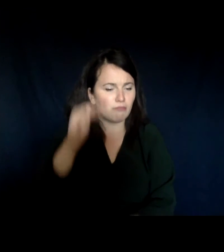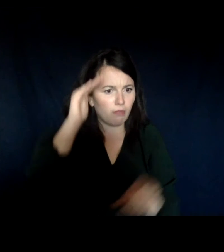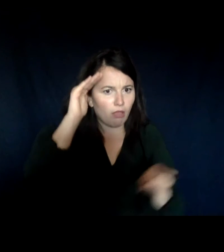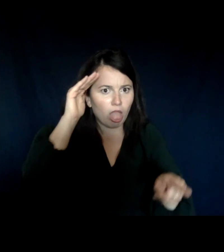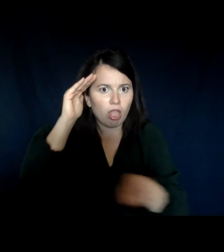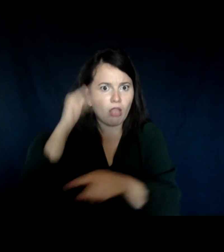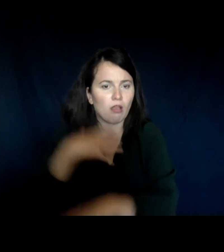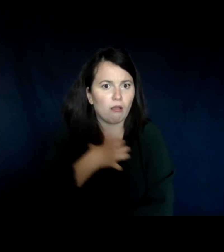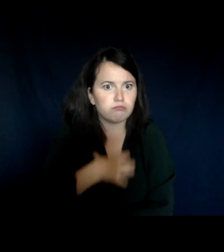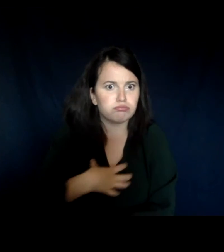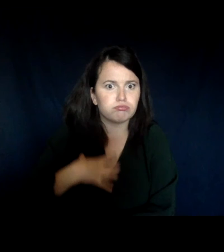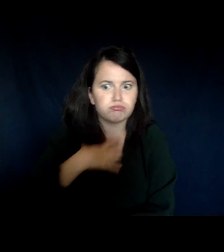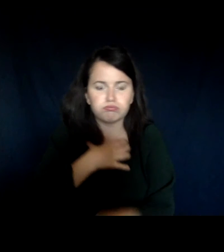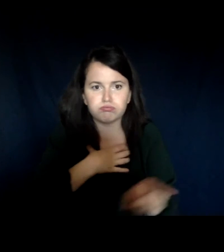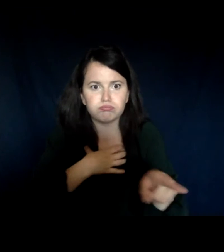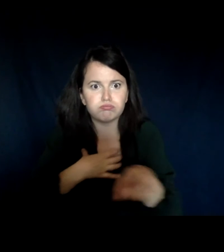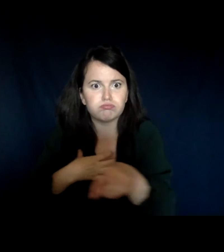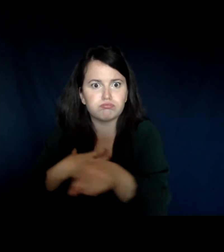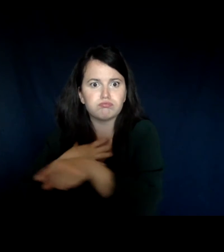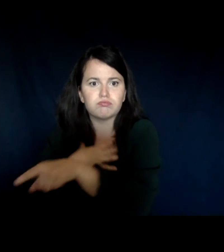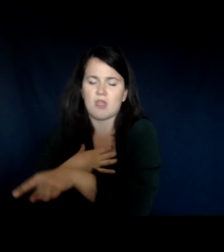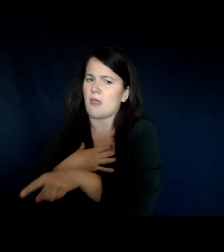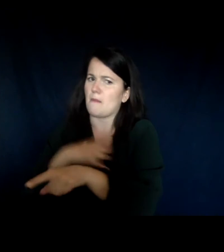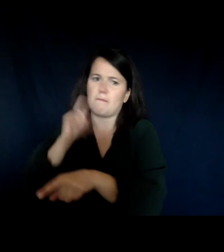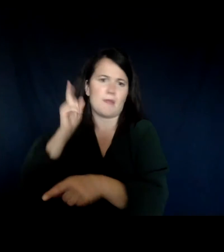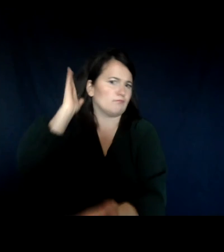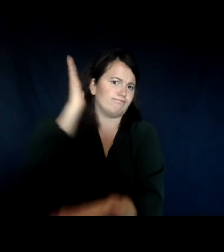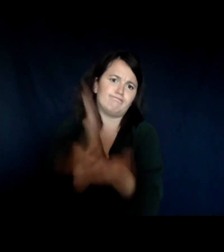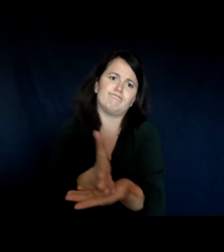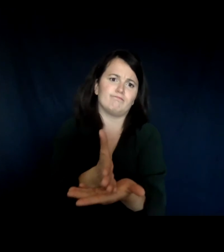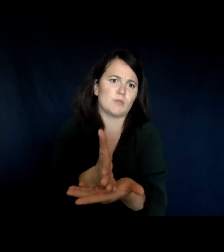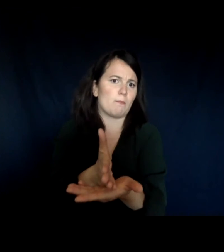in that attempt to stop this.